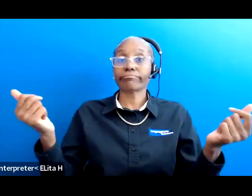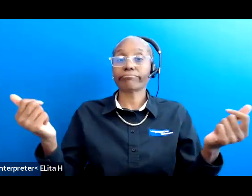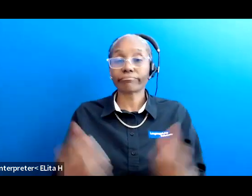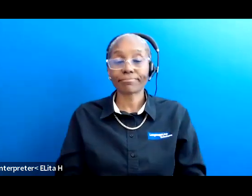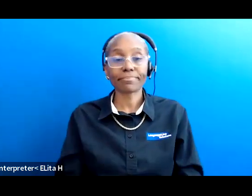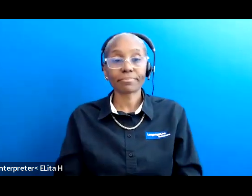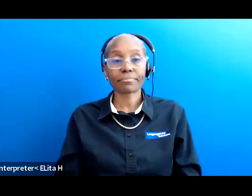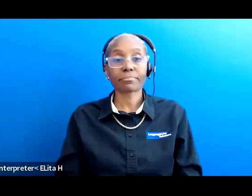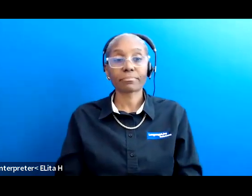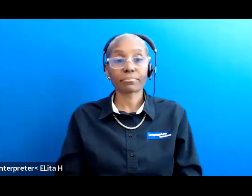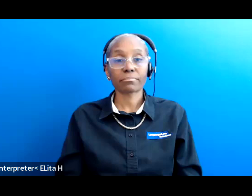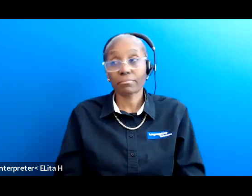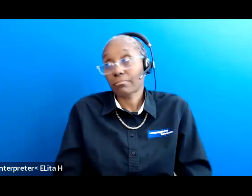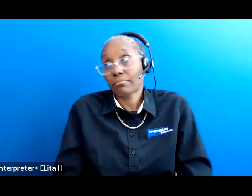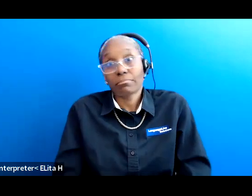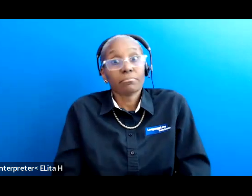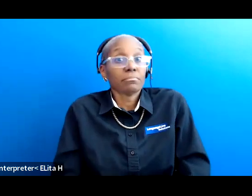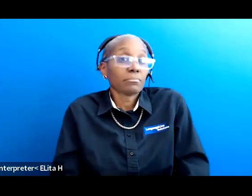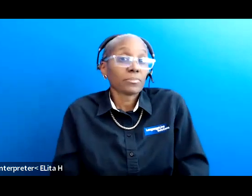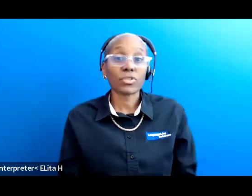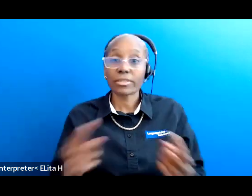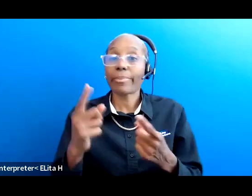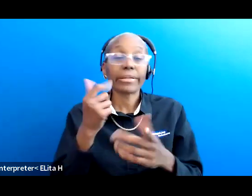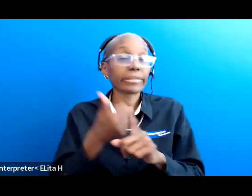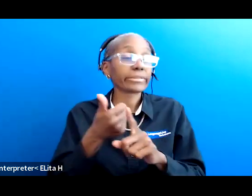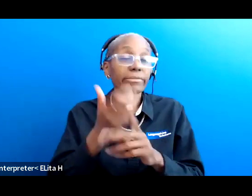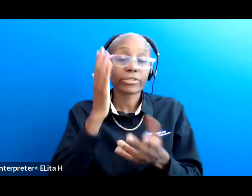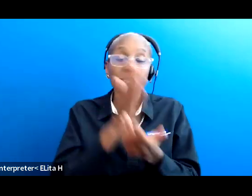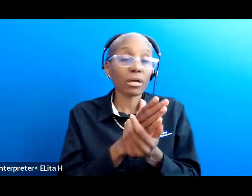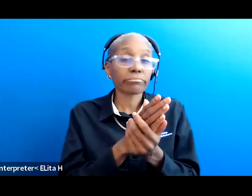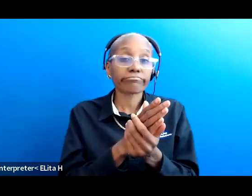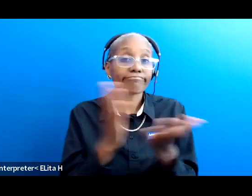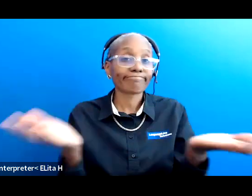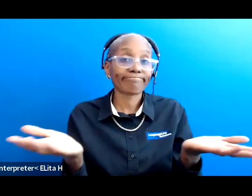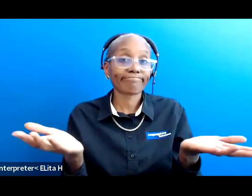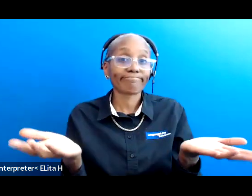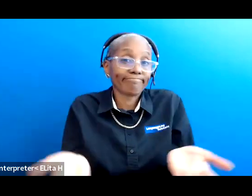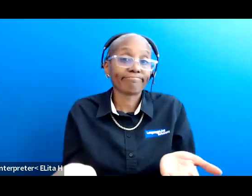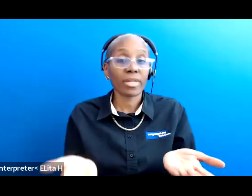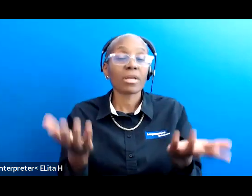It just wears itself out and it goes away, if that can happen.